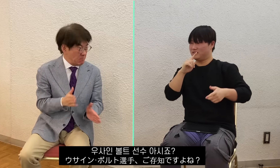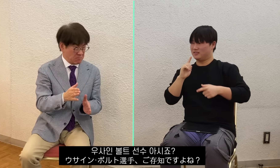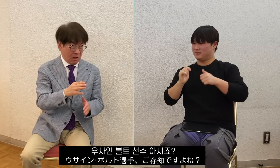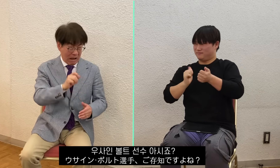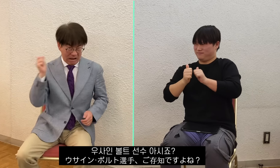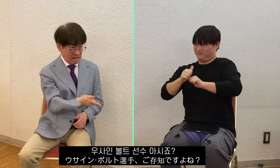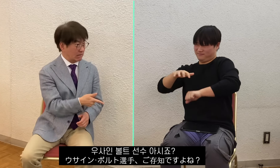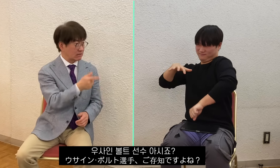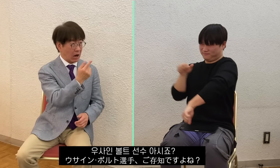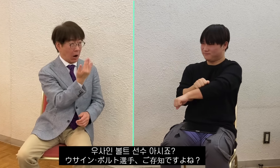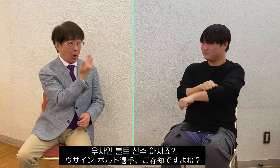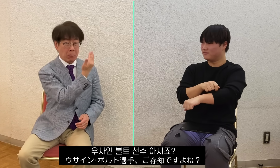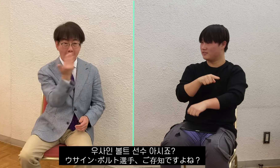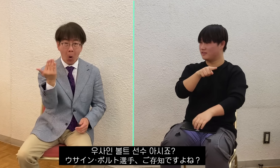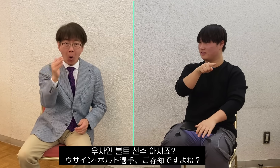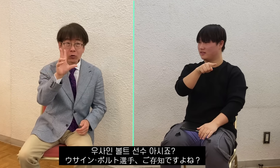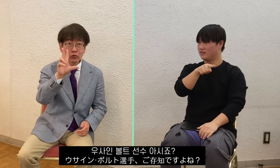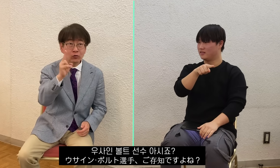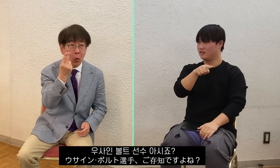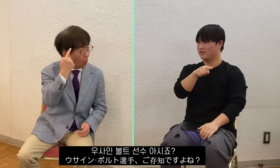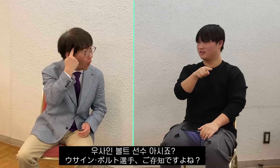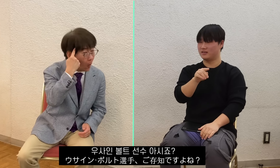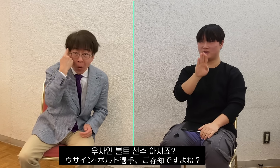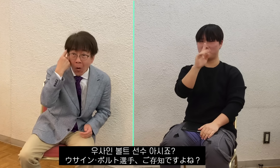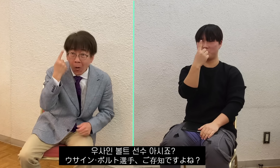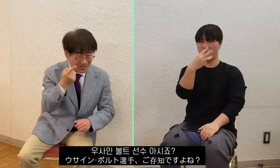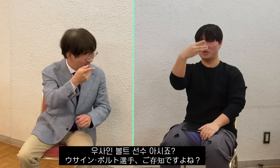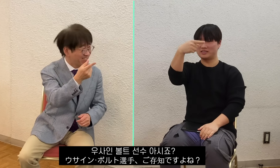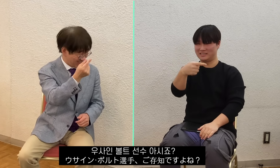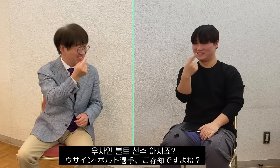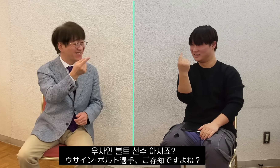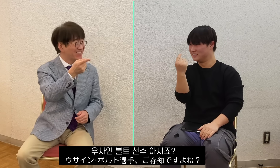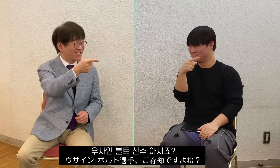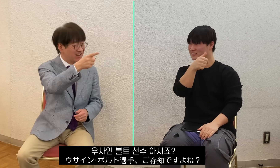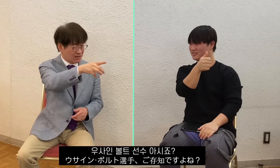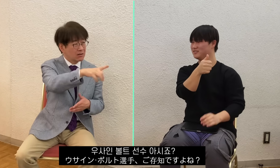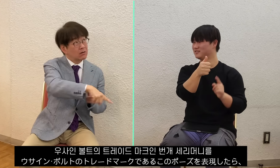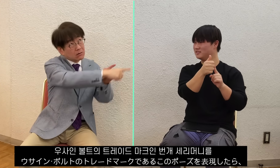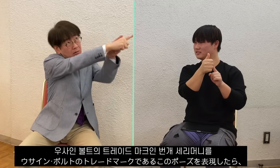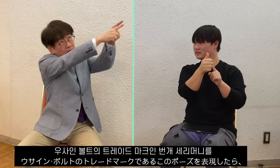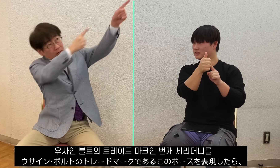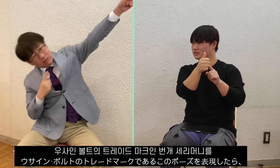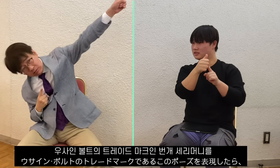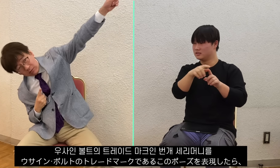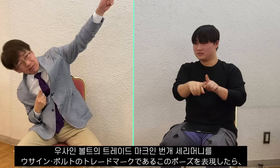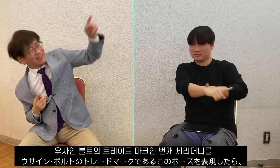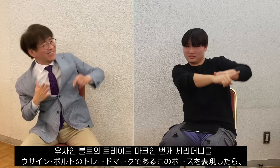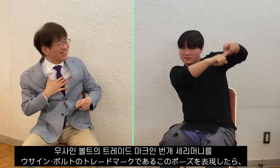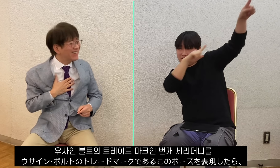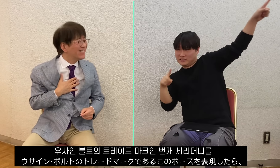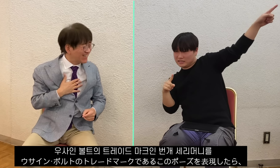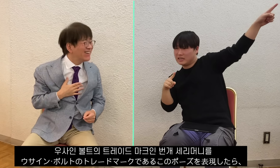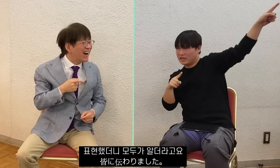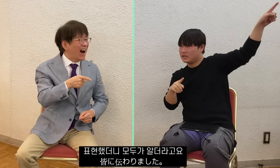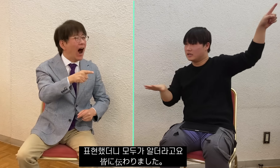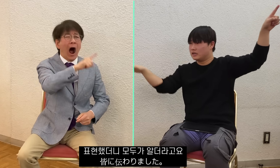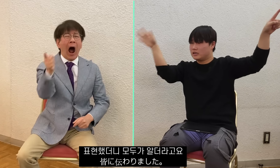a Jamaican national who is good at running? When I expressed Usain Bolt's trademark lightning ceremony,